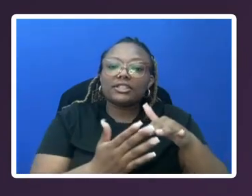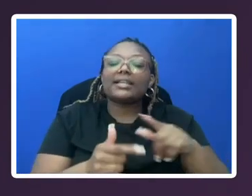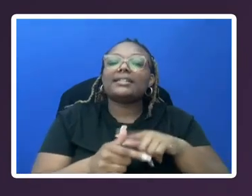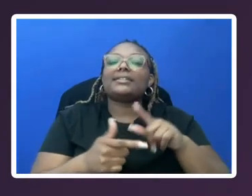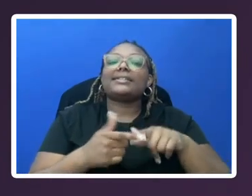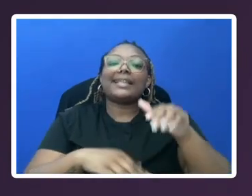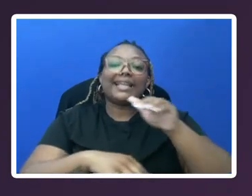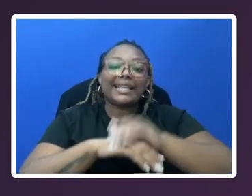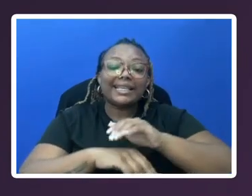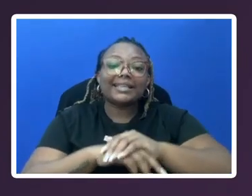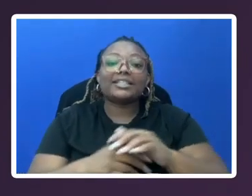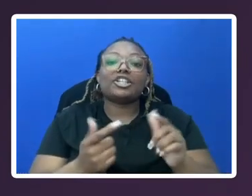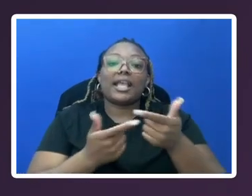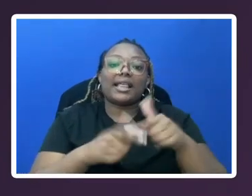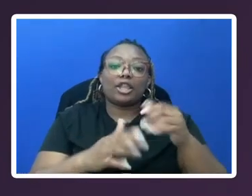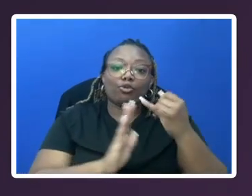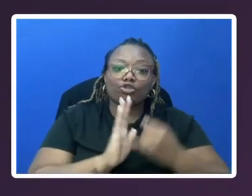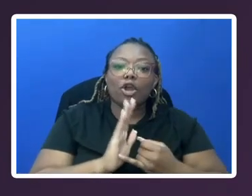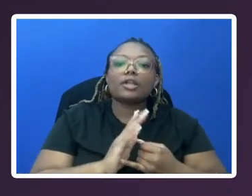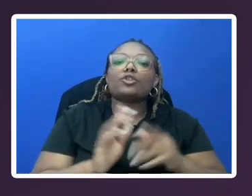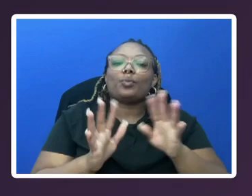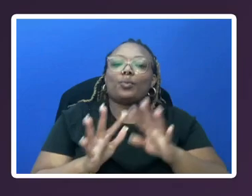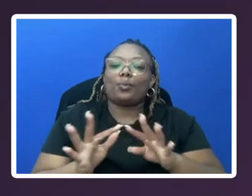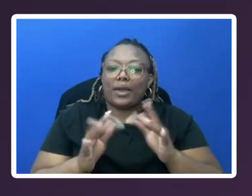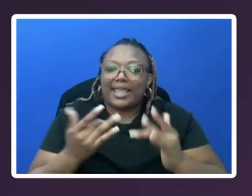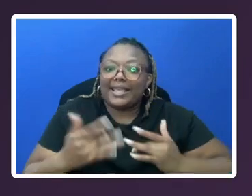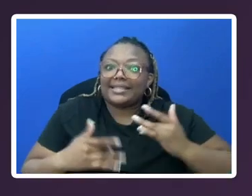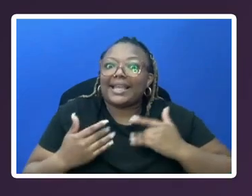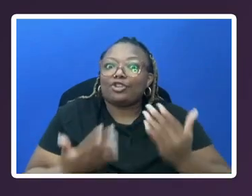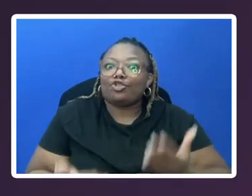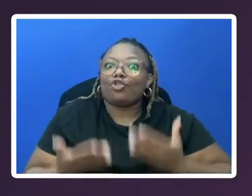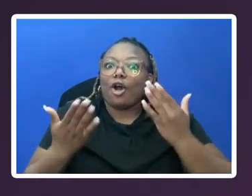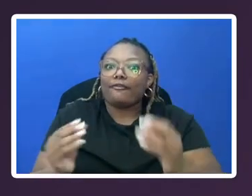more English Language Arts offering. So, this is a great one for those classrooms as well.